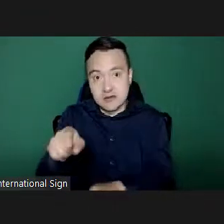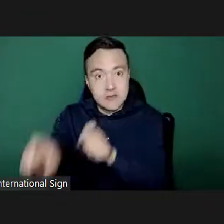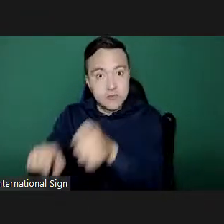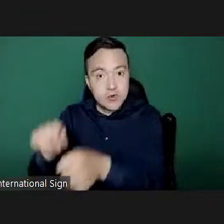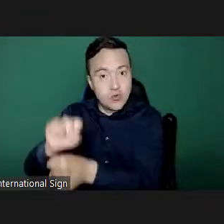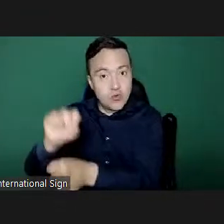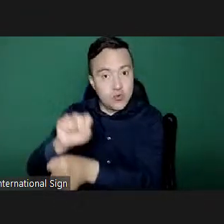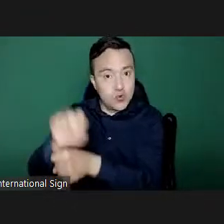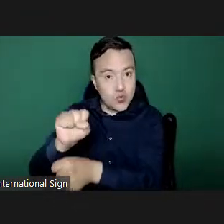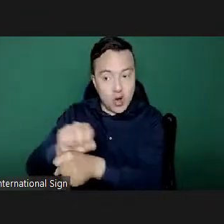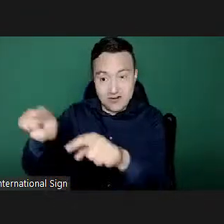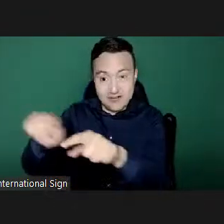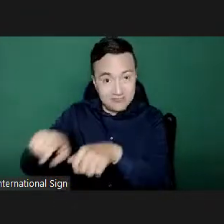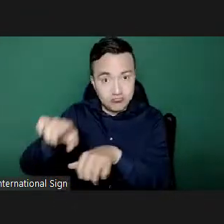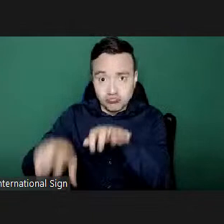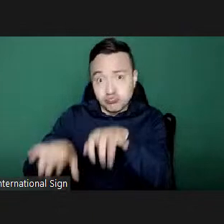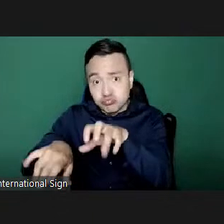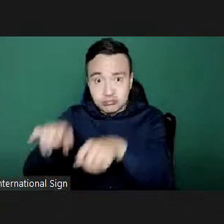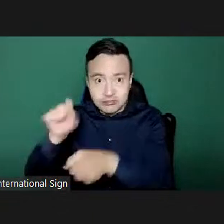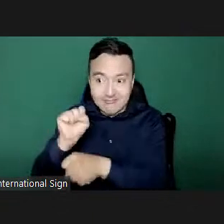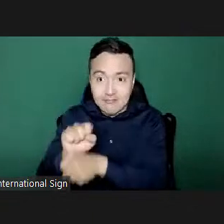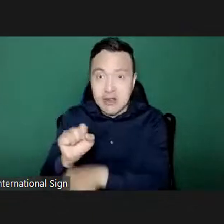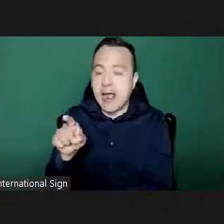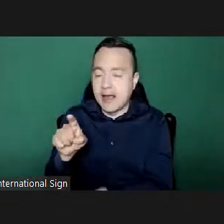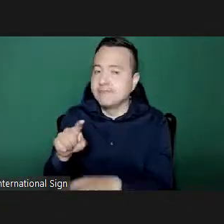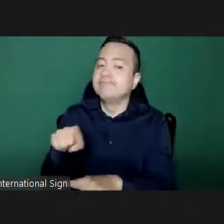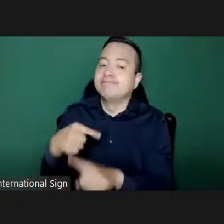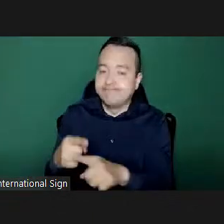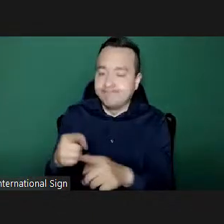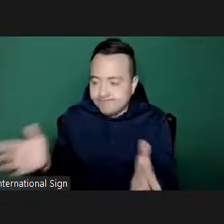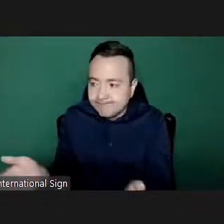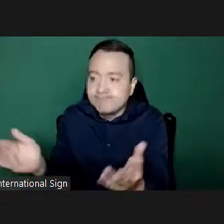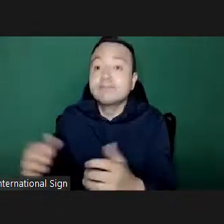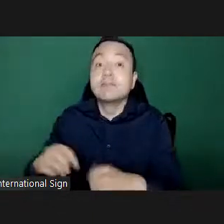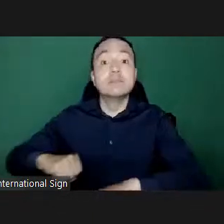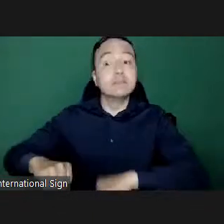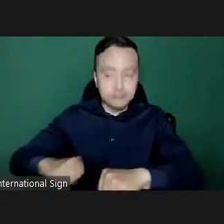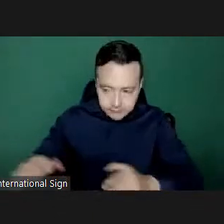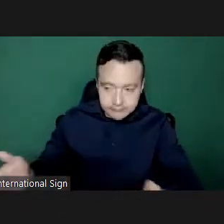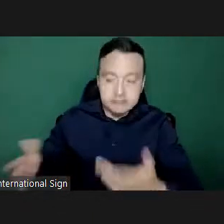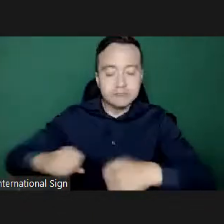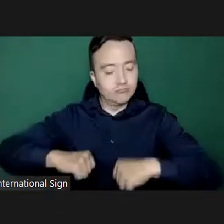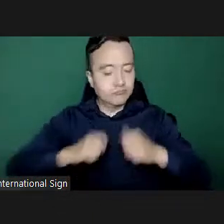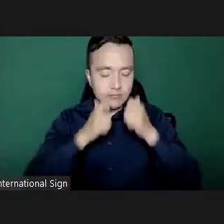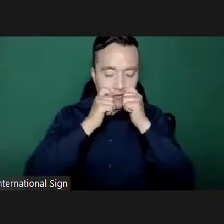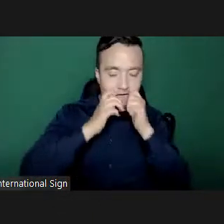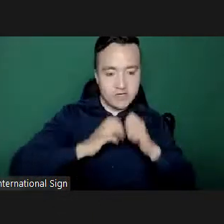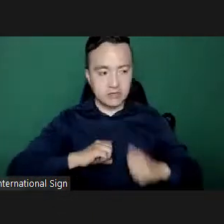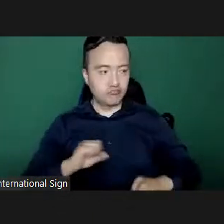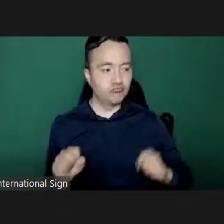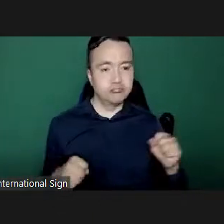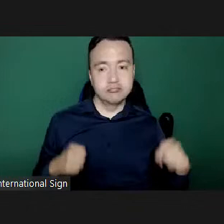that we promoted, again, the same lifestyle changes at work, at school, and at home, as